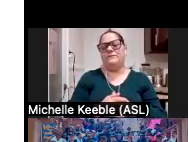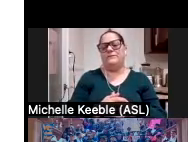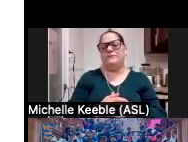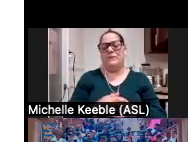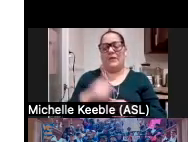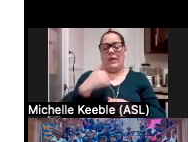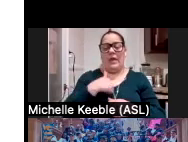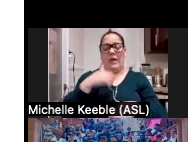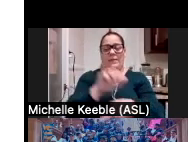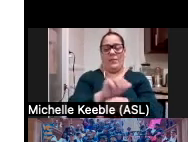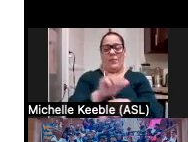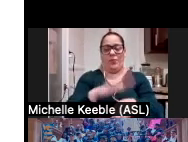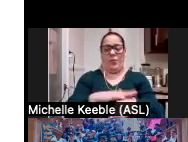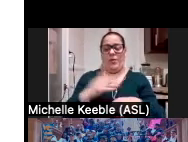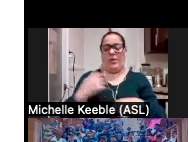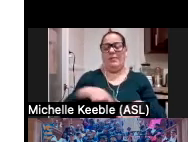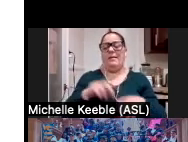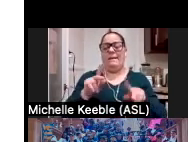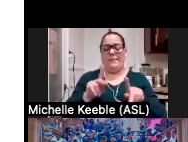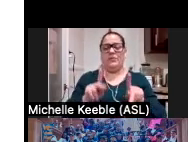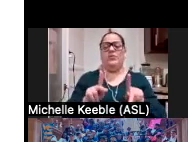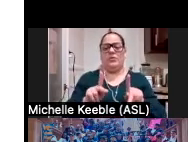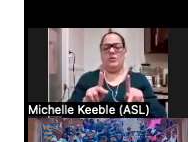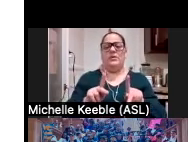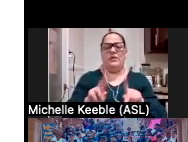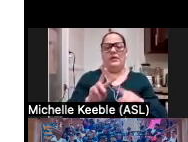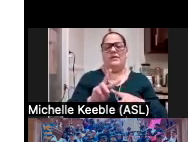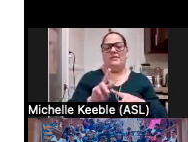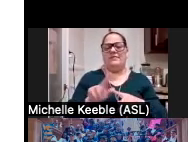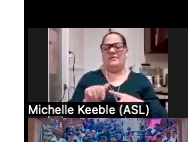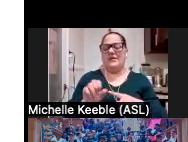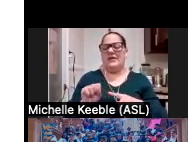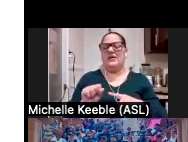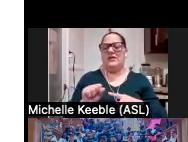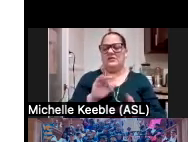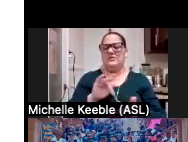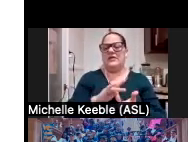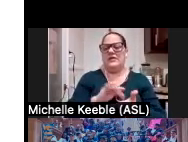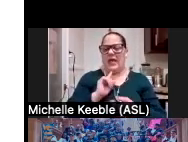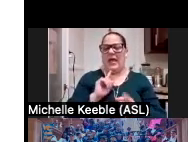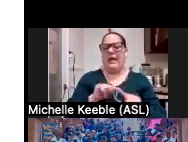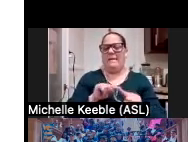been working on it and then the opportunity at the Viscardi Center came up for me and with CUNY's